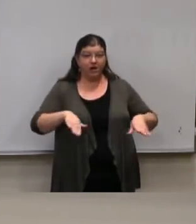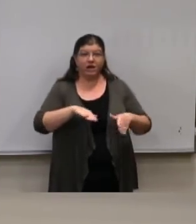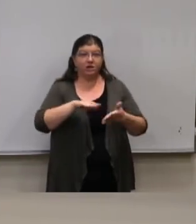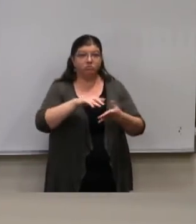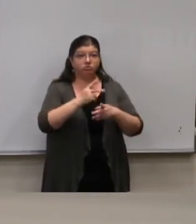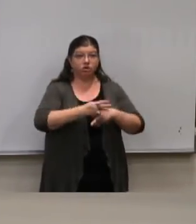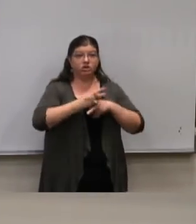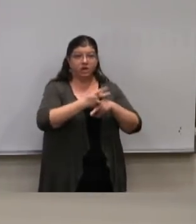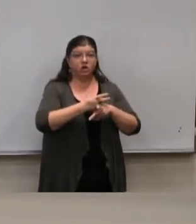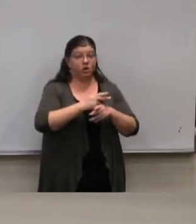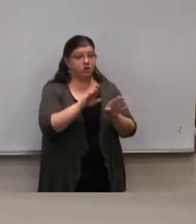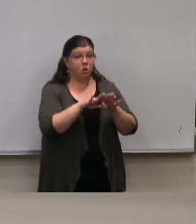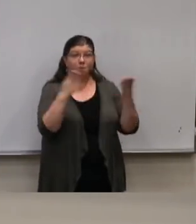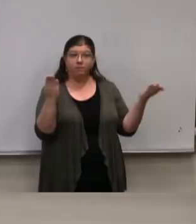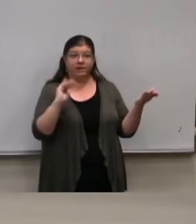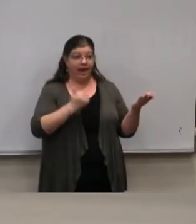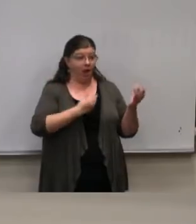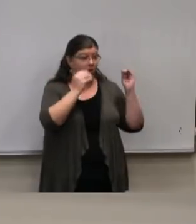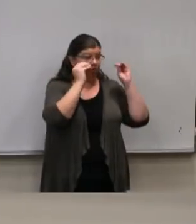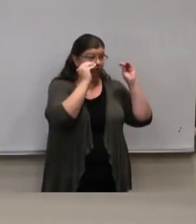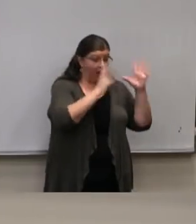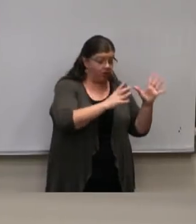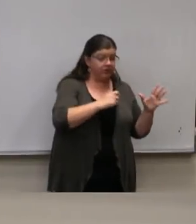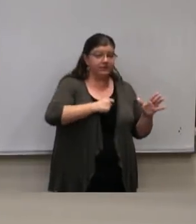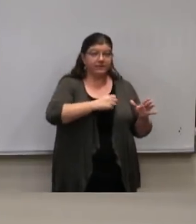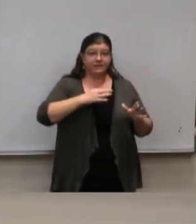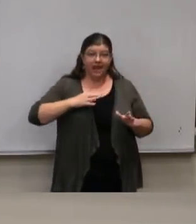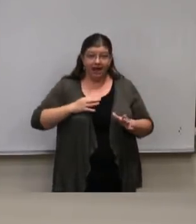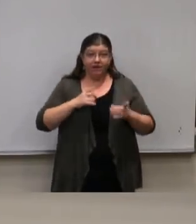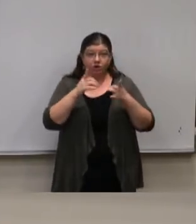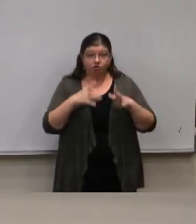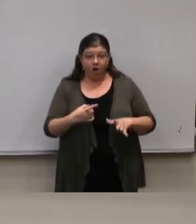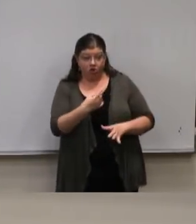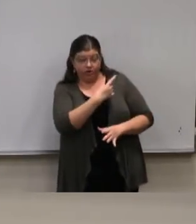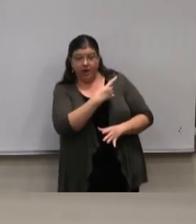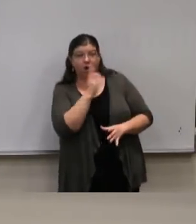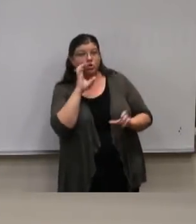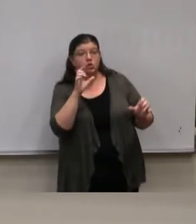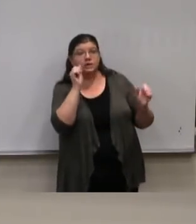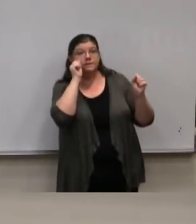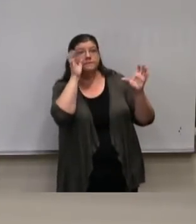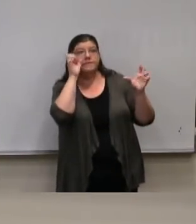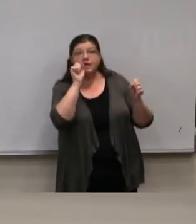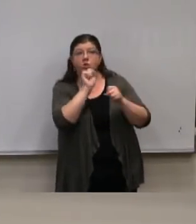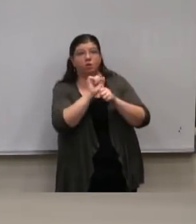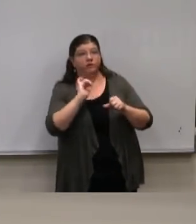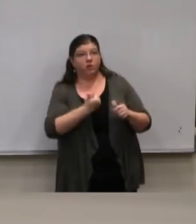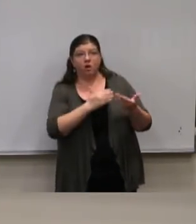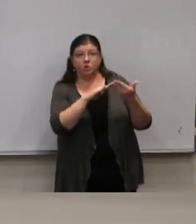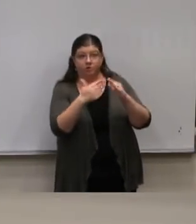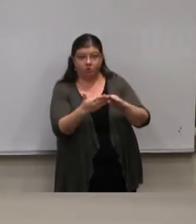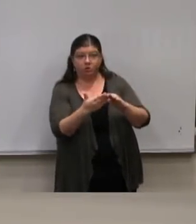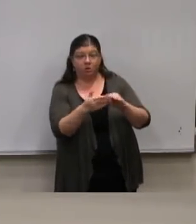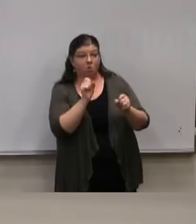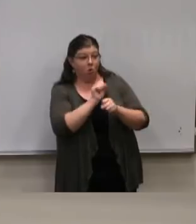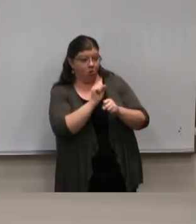Our faculty and staff and the director there are doing amazing work for our community. We're working with the county